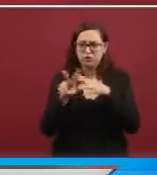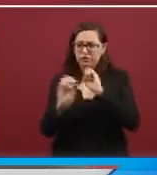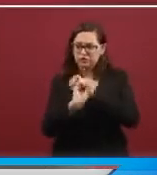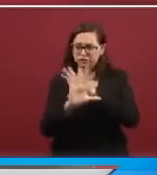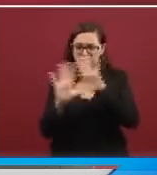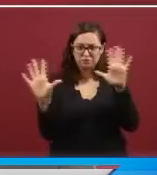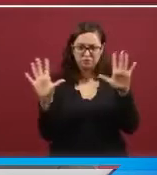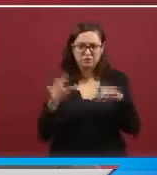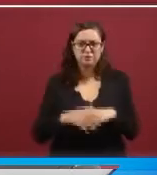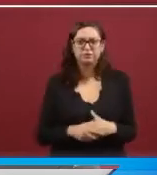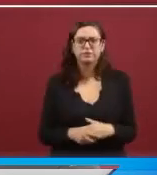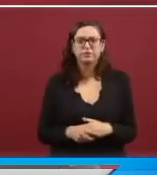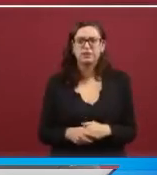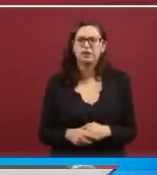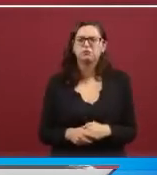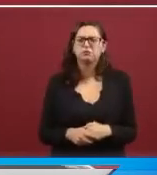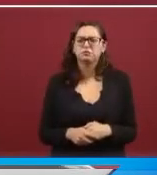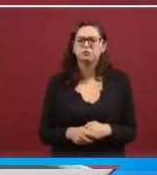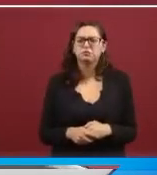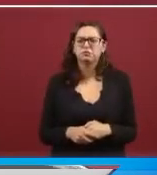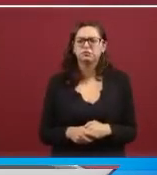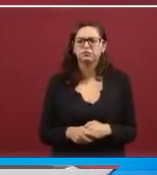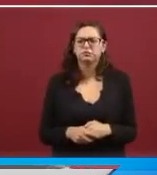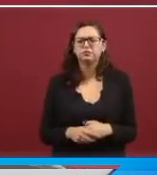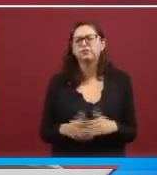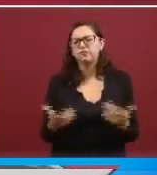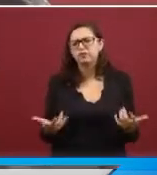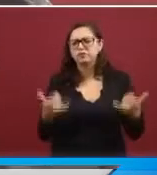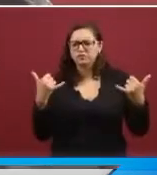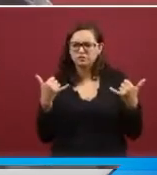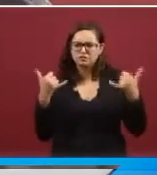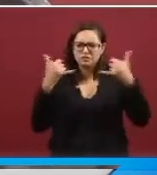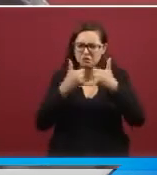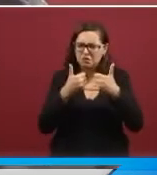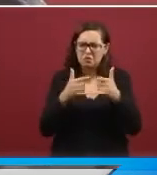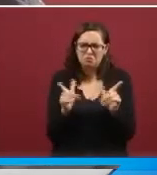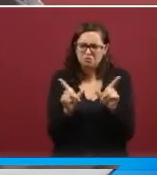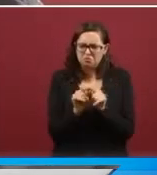in which he expressed interest in dialogue on this issue the call was channeled at the end of the negotiations